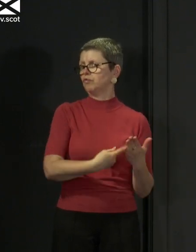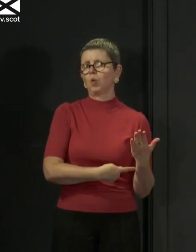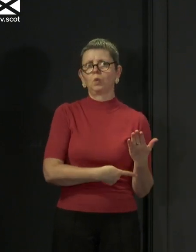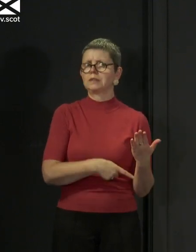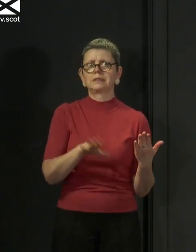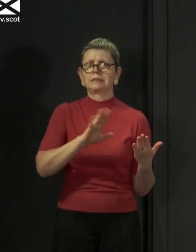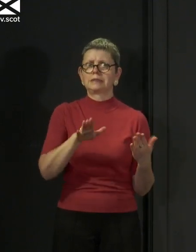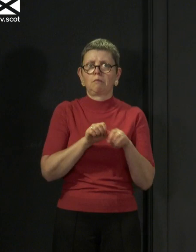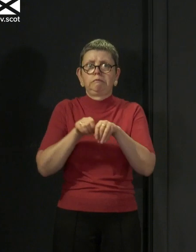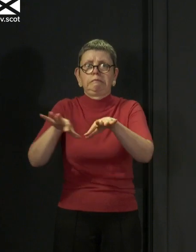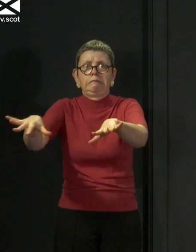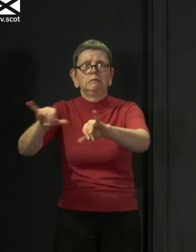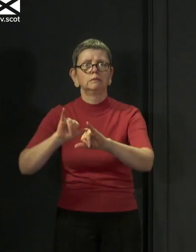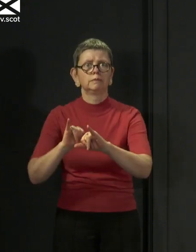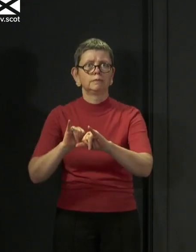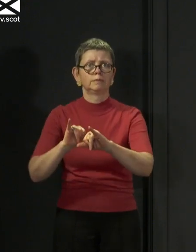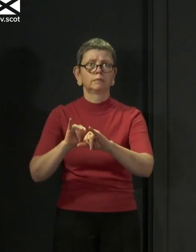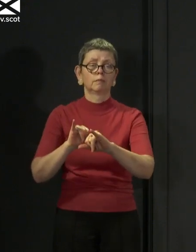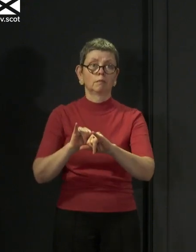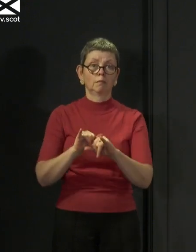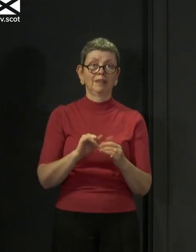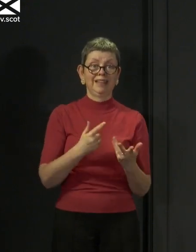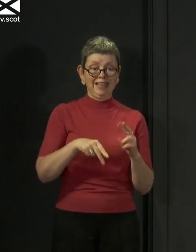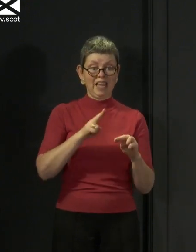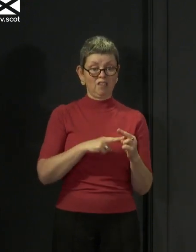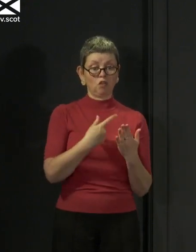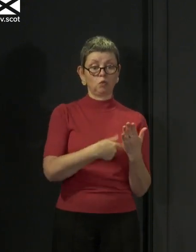By easing the restrictions prematurely, we would risk undoing all the progress we've